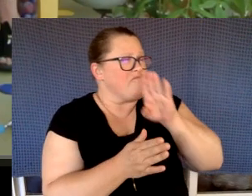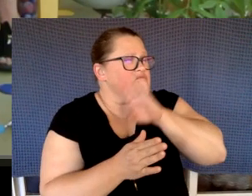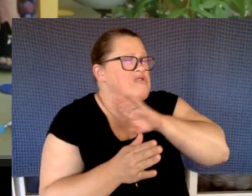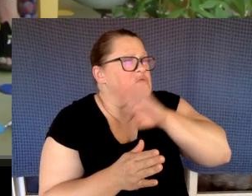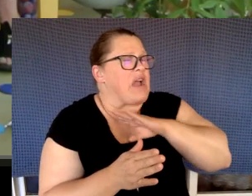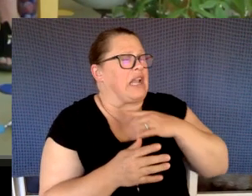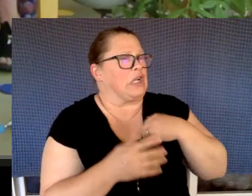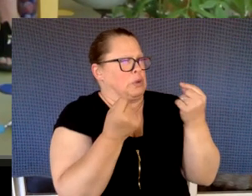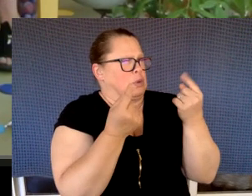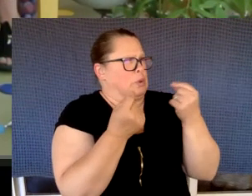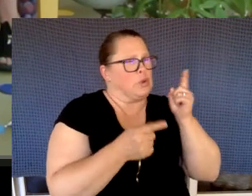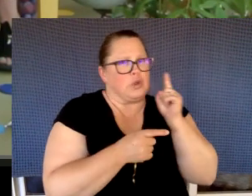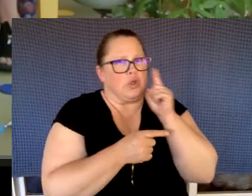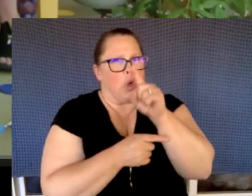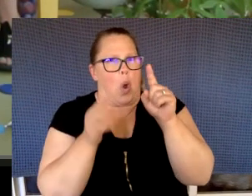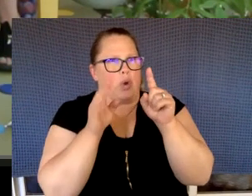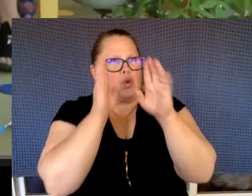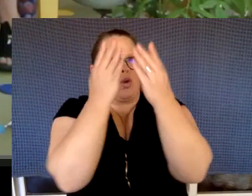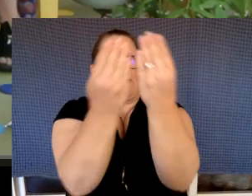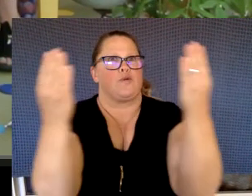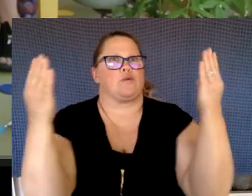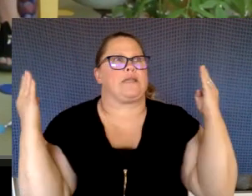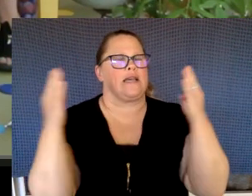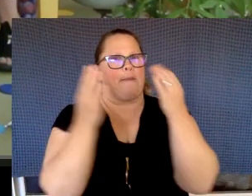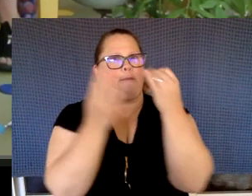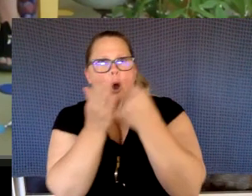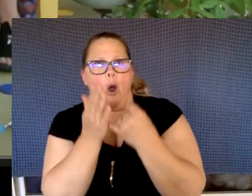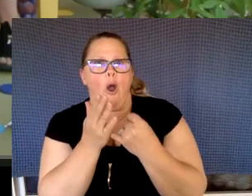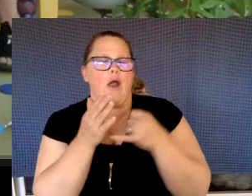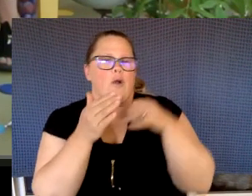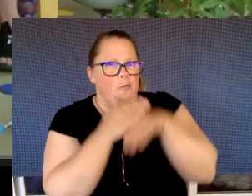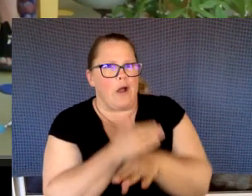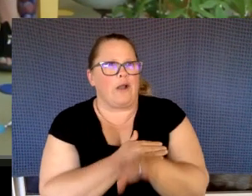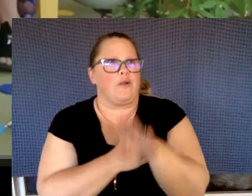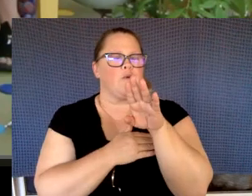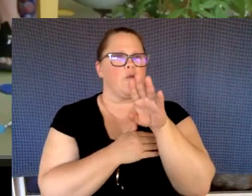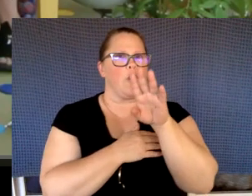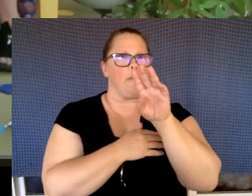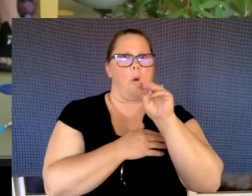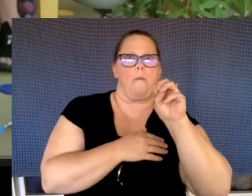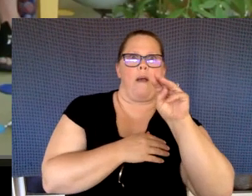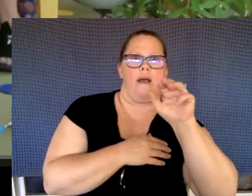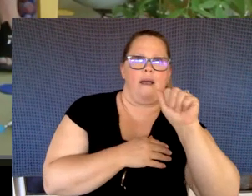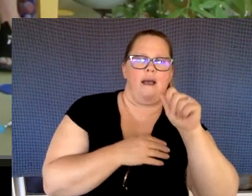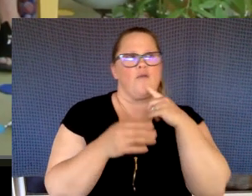Modern Art. she gazed at paintings by other artists and she thought about why and how they were made.